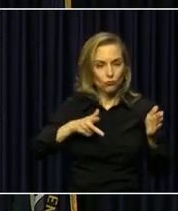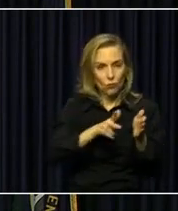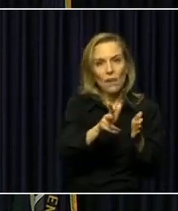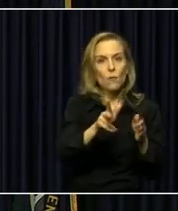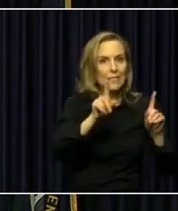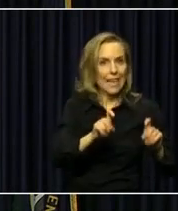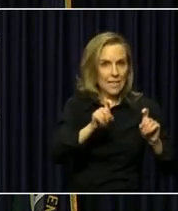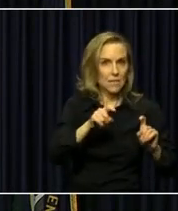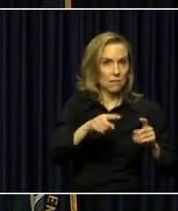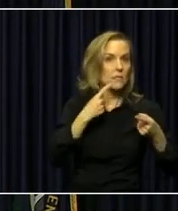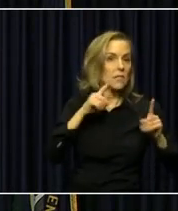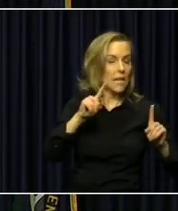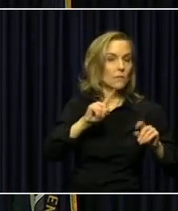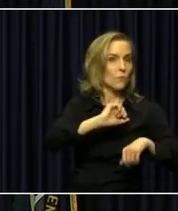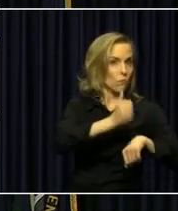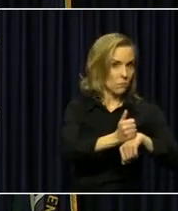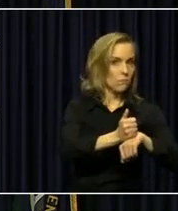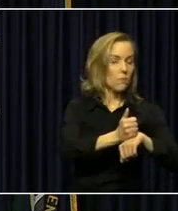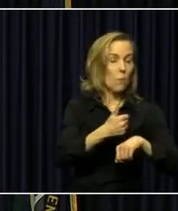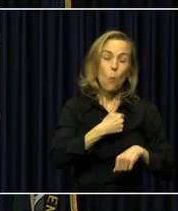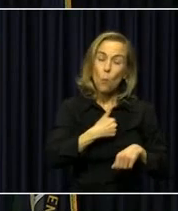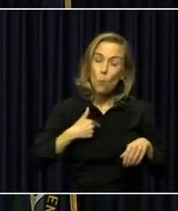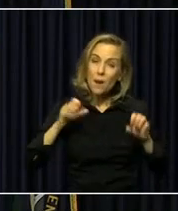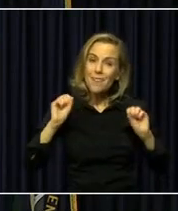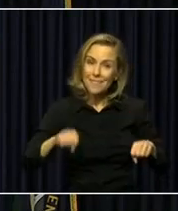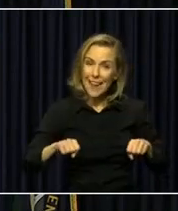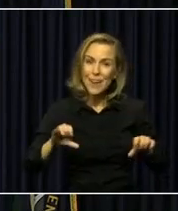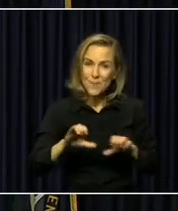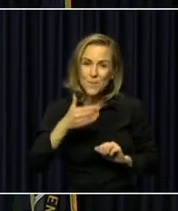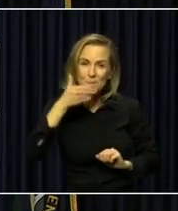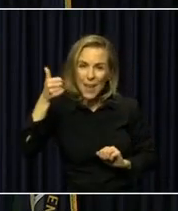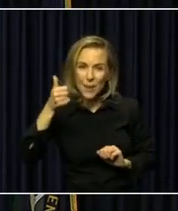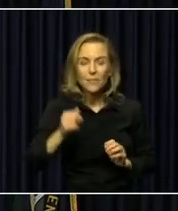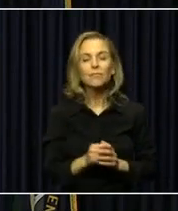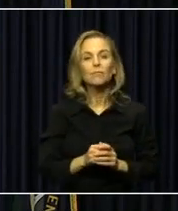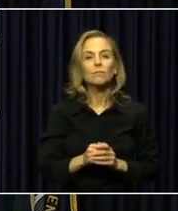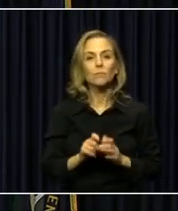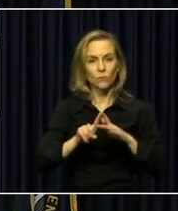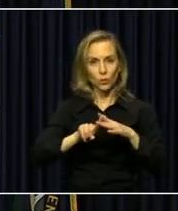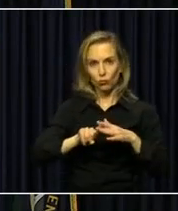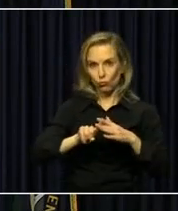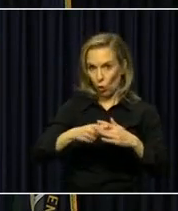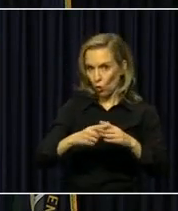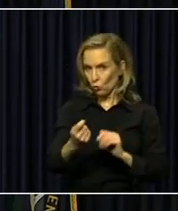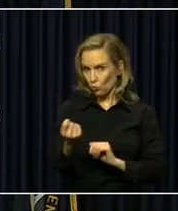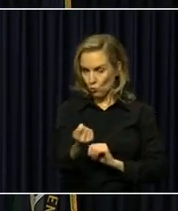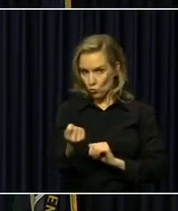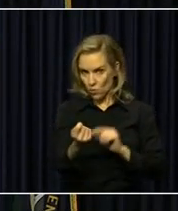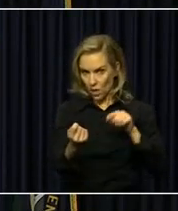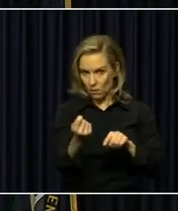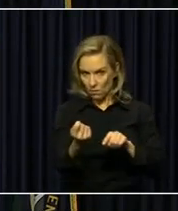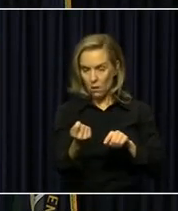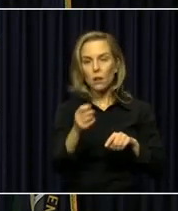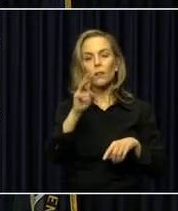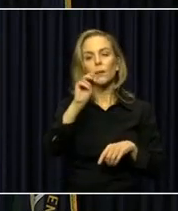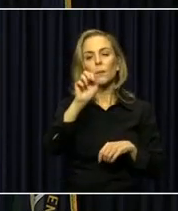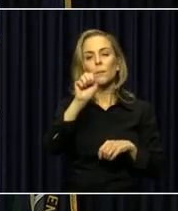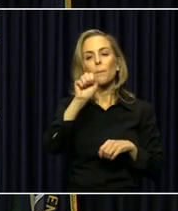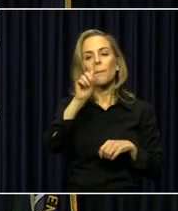WE'LL ANNOUNCE OUR NEXT LOCATIONS THIS COMING WEDNESDAY. AND THAT ANNOUNCEMENT IS GOING